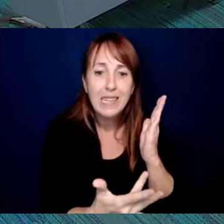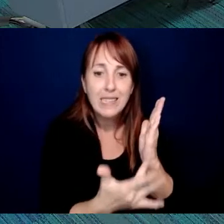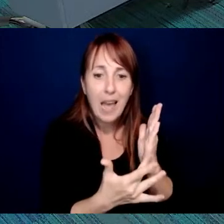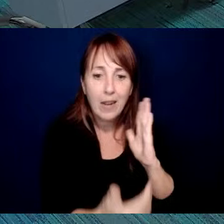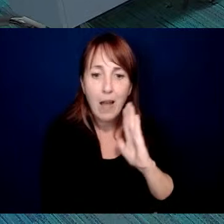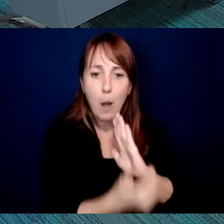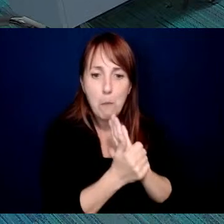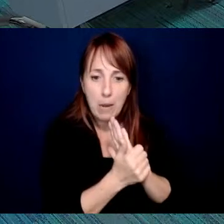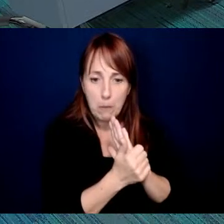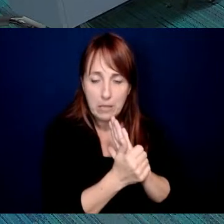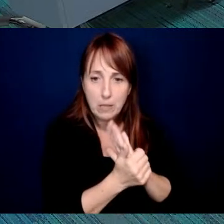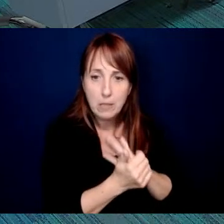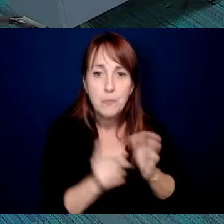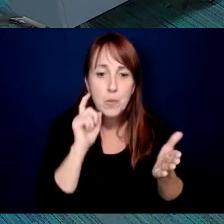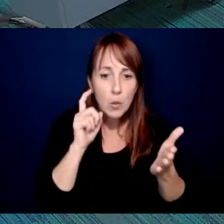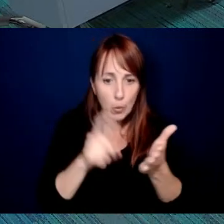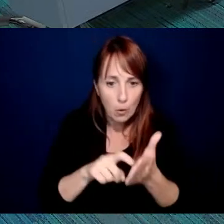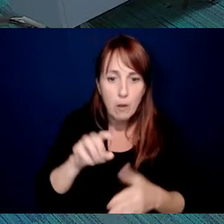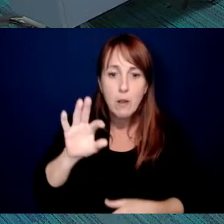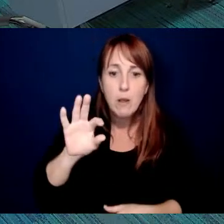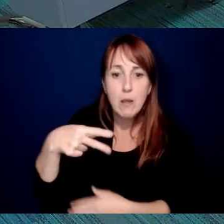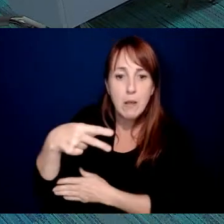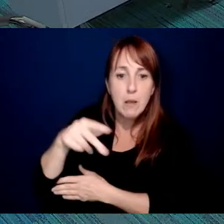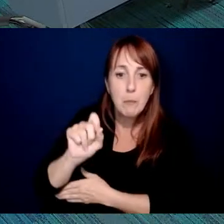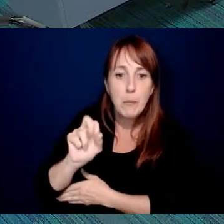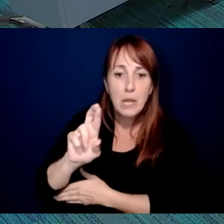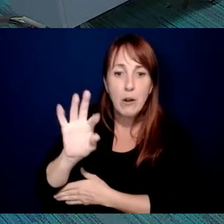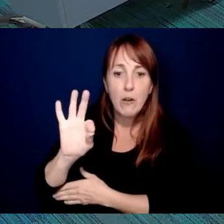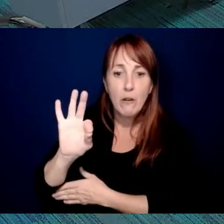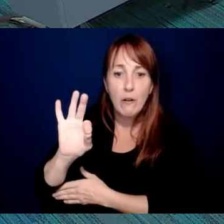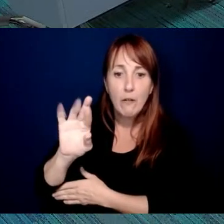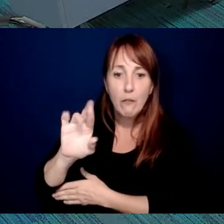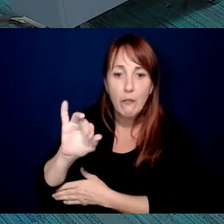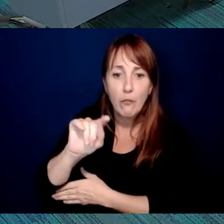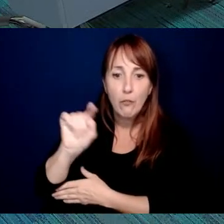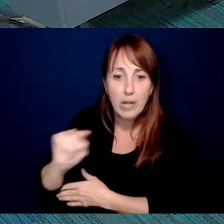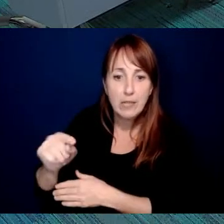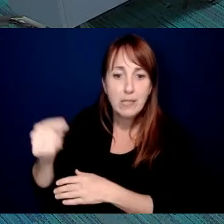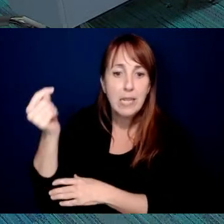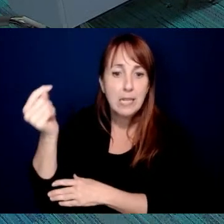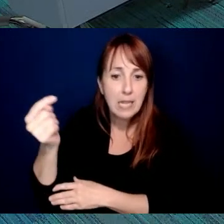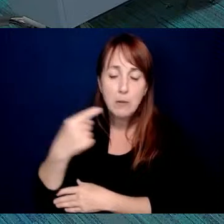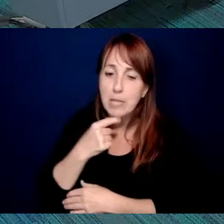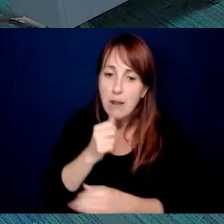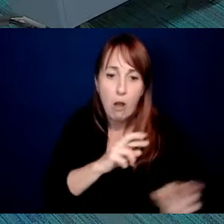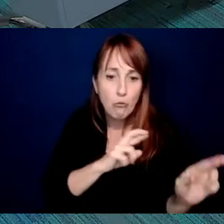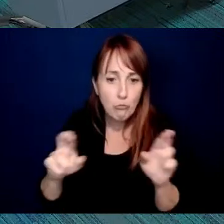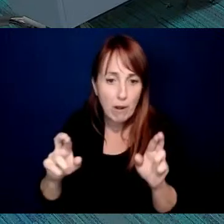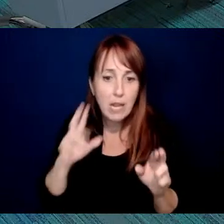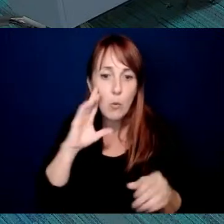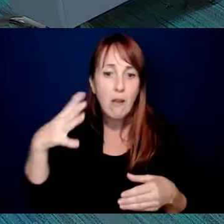We note Peter Fitz's testimony that we may not be ready so we are gonna add in a detective date